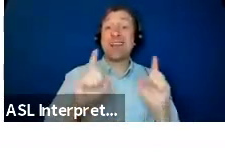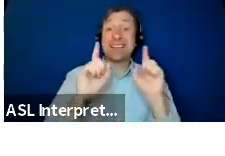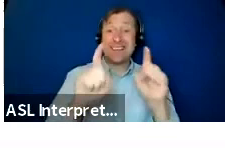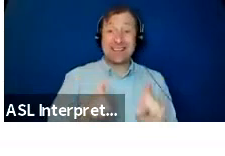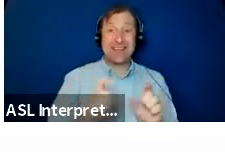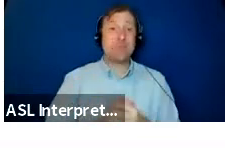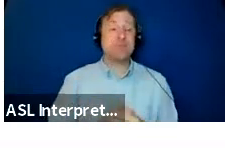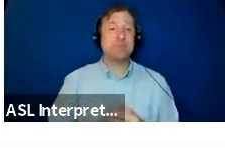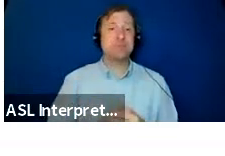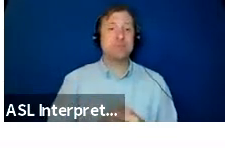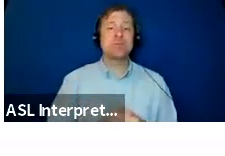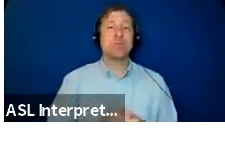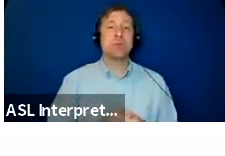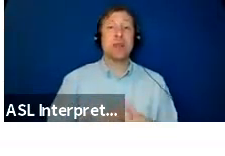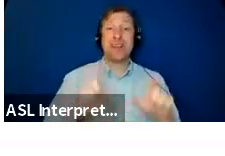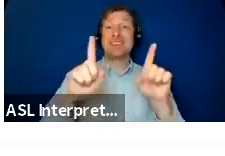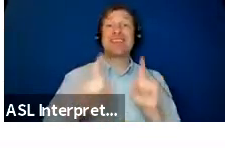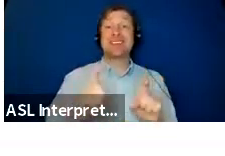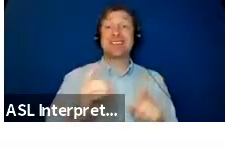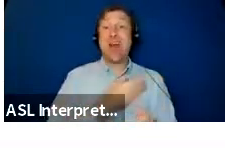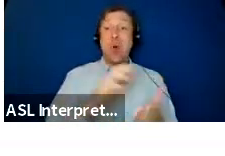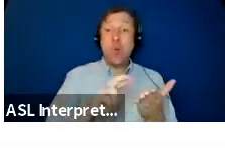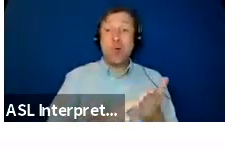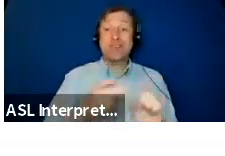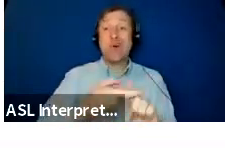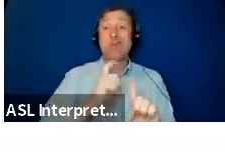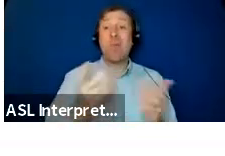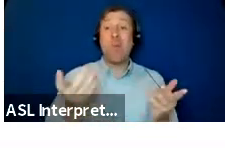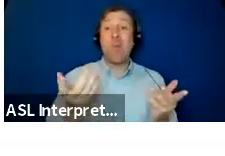Testing is, our testing protocols are based on science and